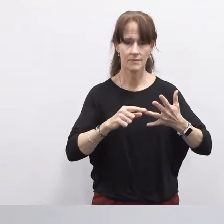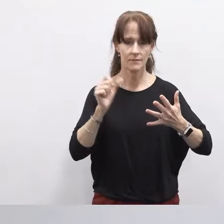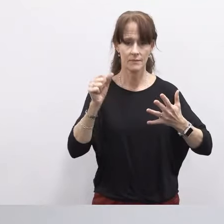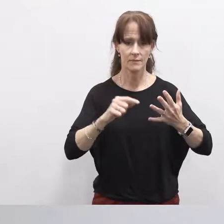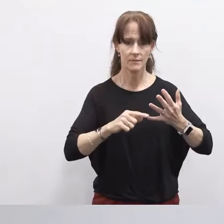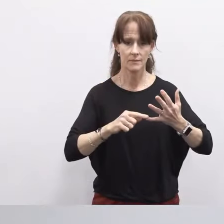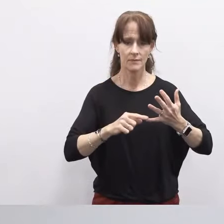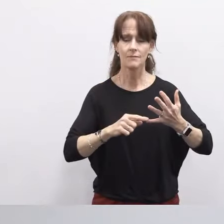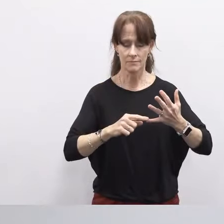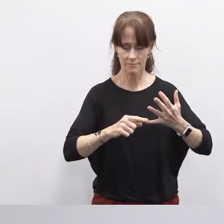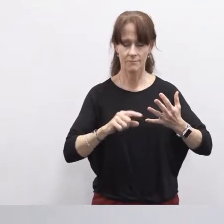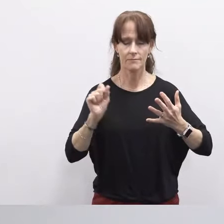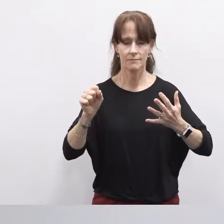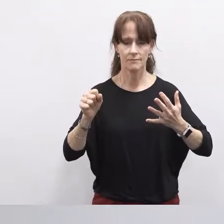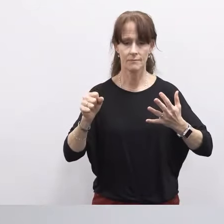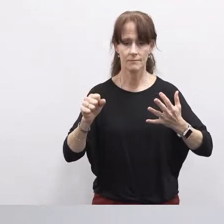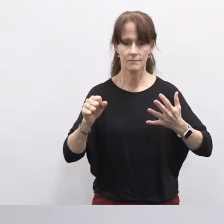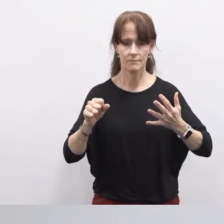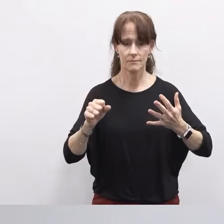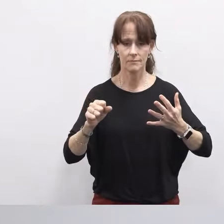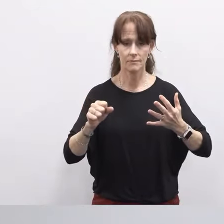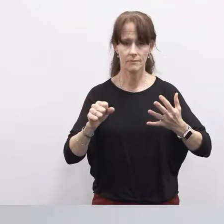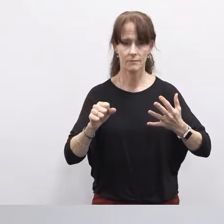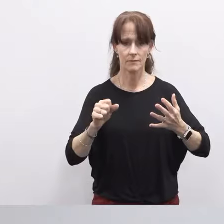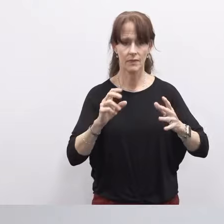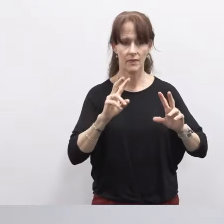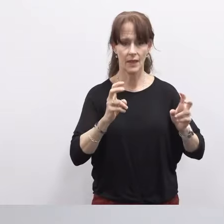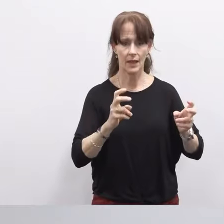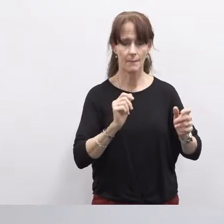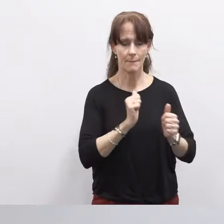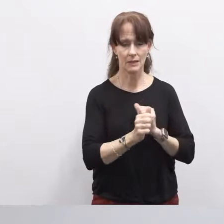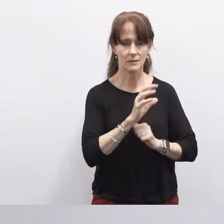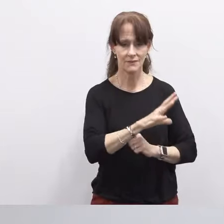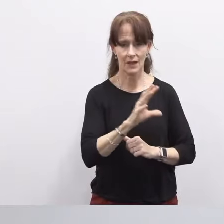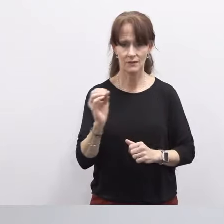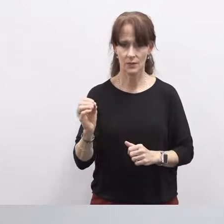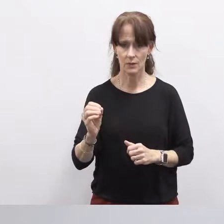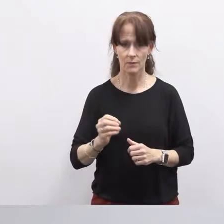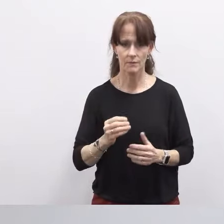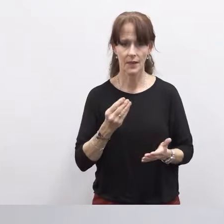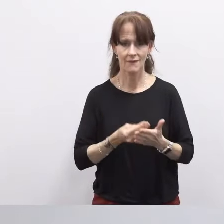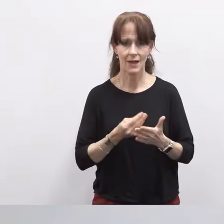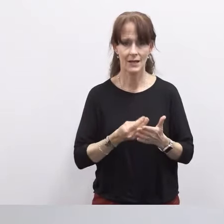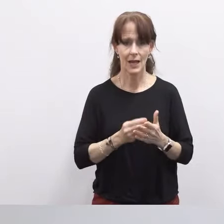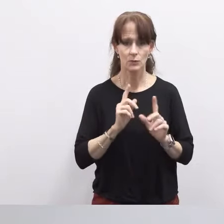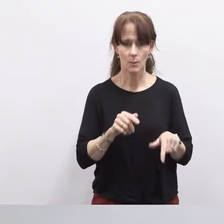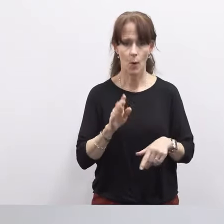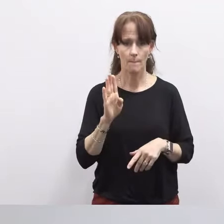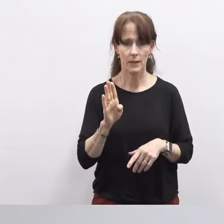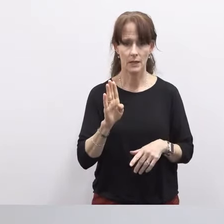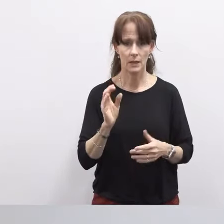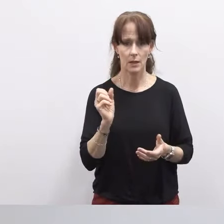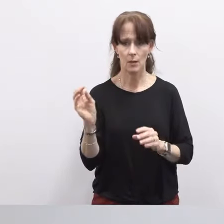And I also vote aye. So that item passes five, zero. Finance report B. Move approval.